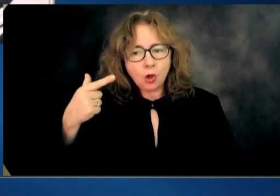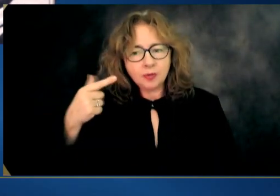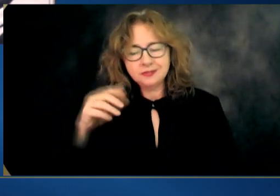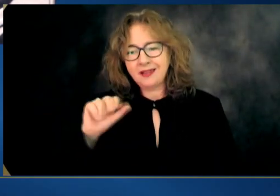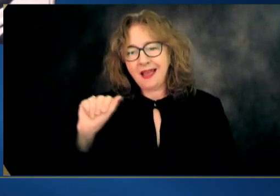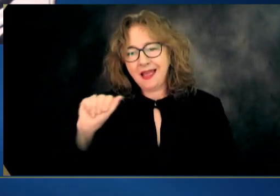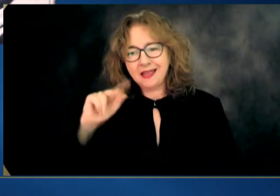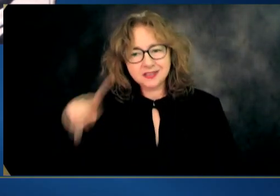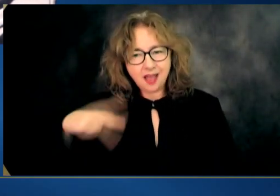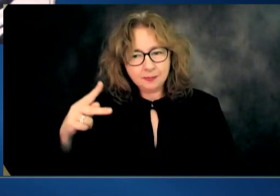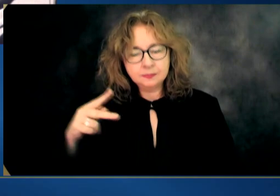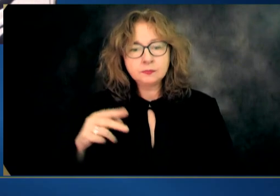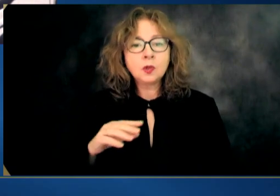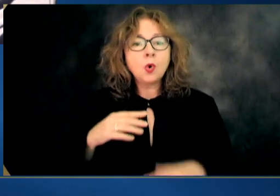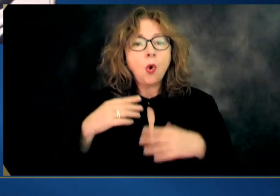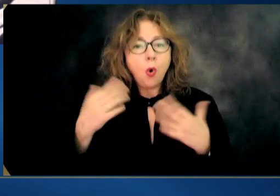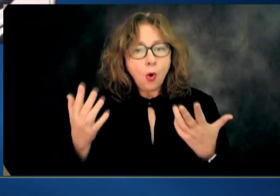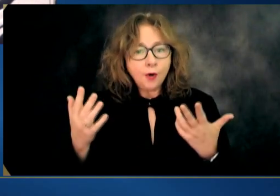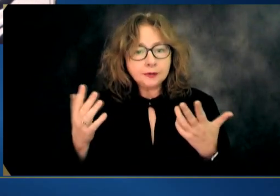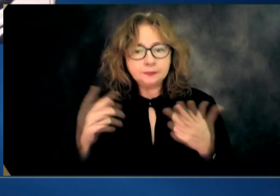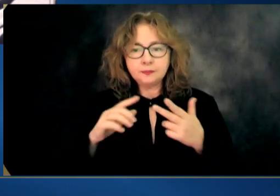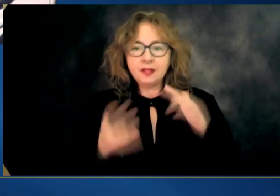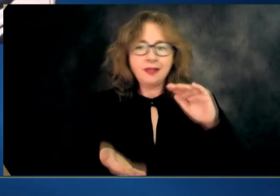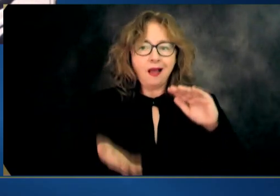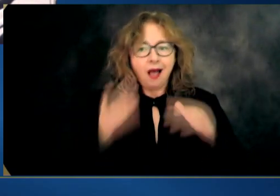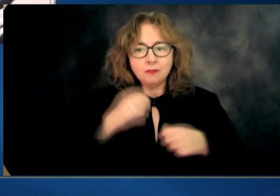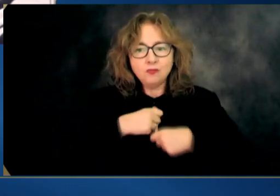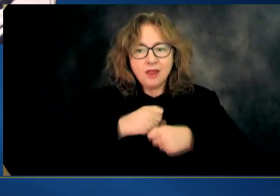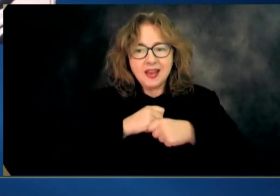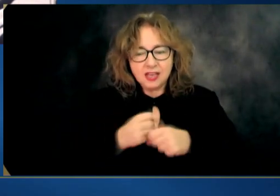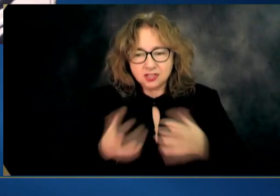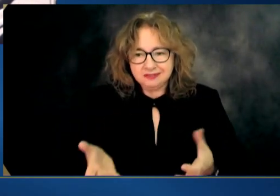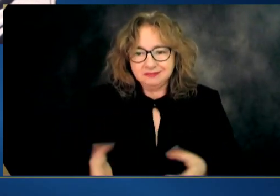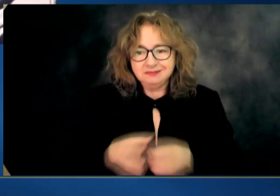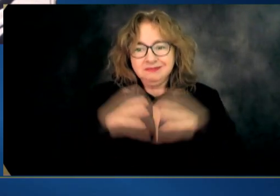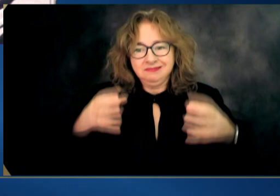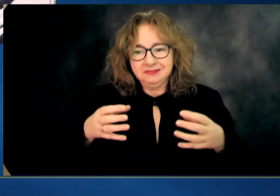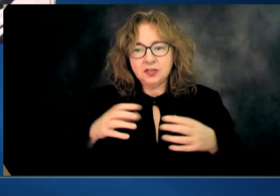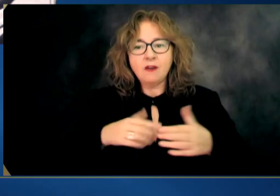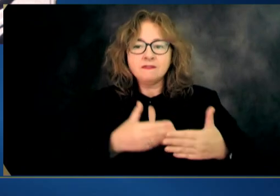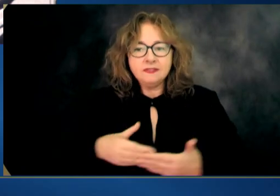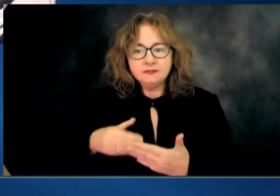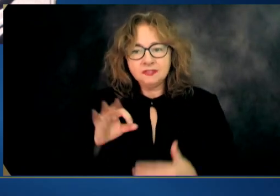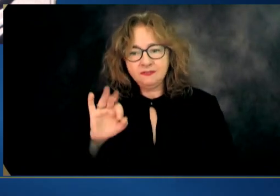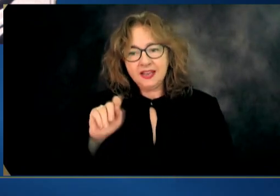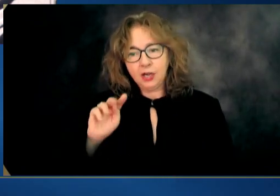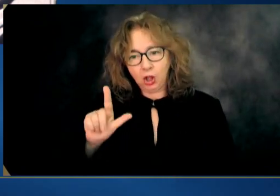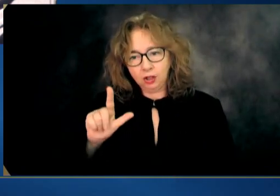or the upregulation of fetal hemoglobin, which, as many of you know, is something